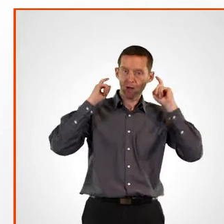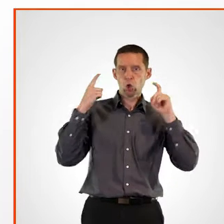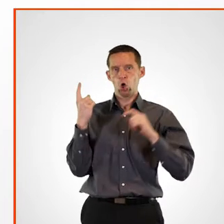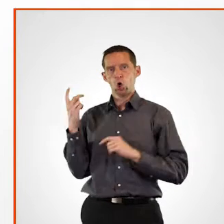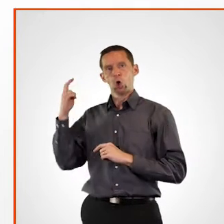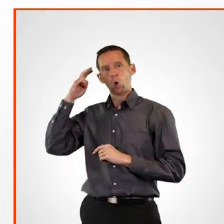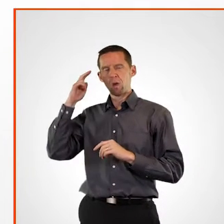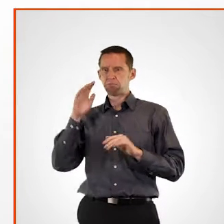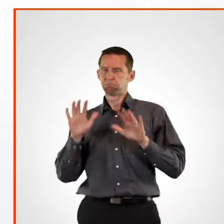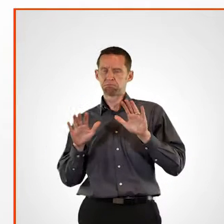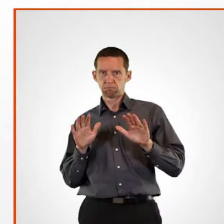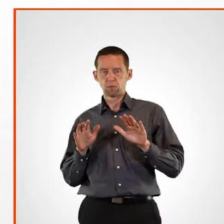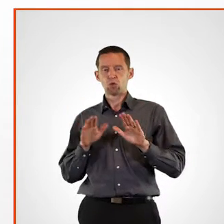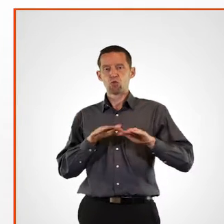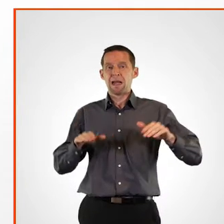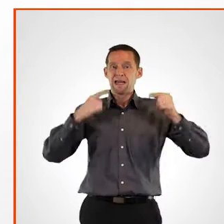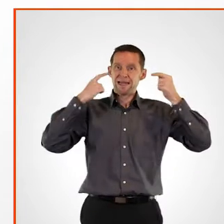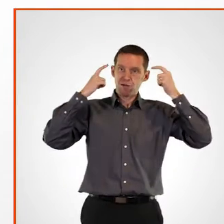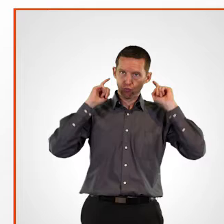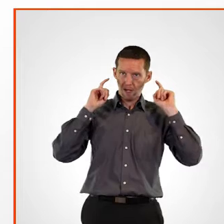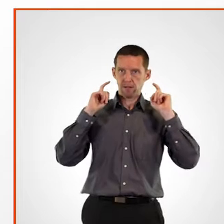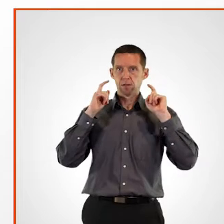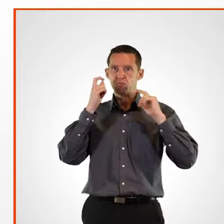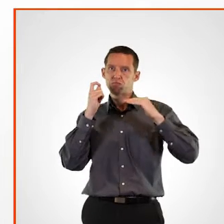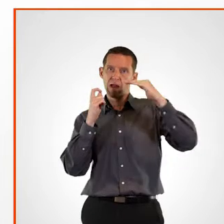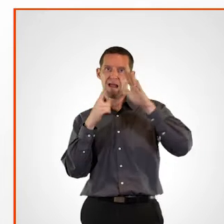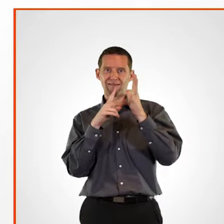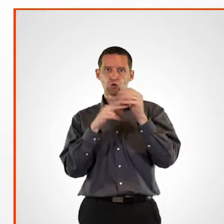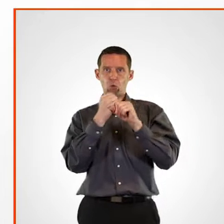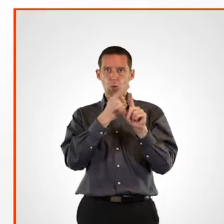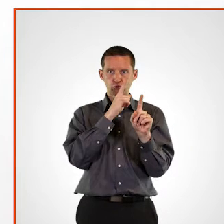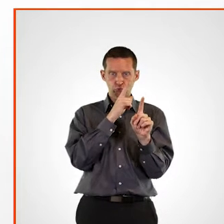and the kids with cochlear implant. Kids with hearing aids were closer to that mean of 100,